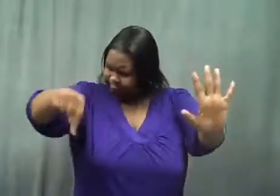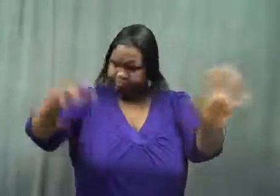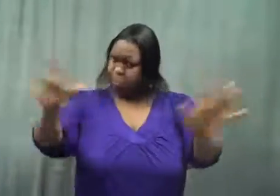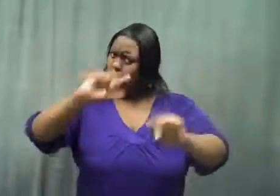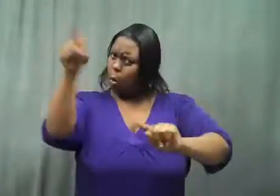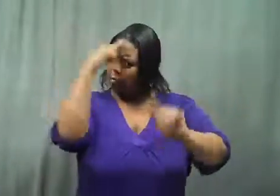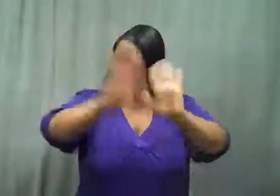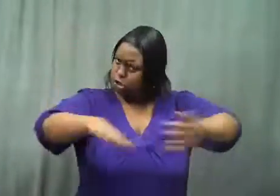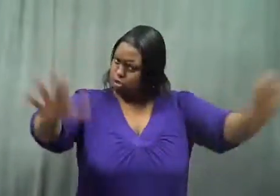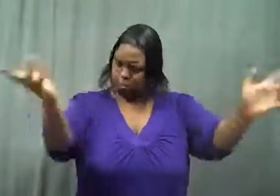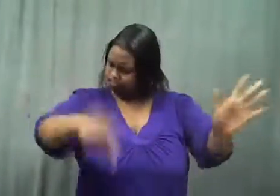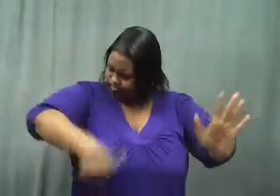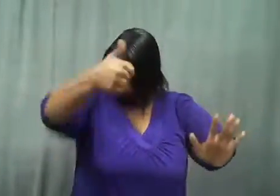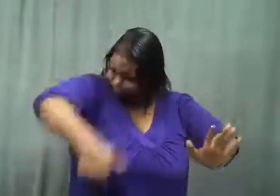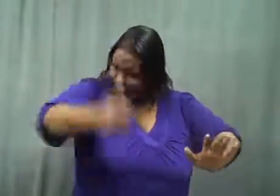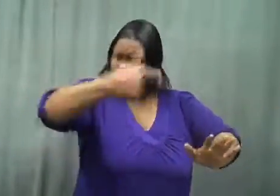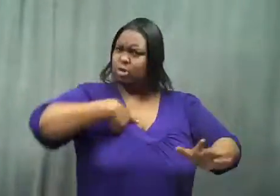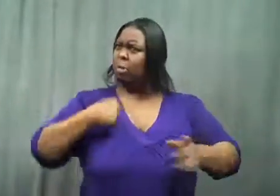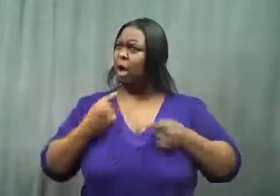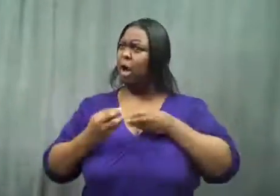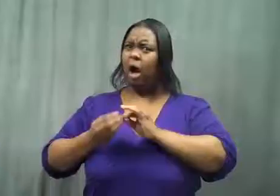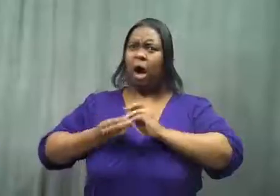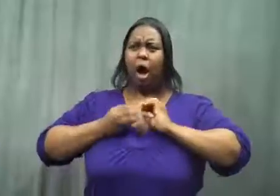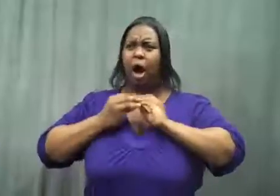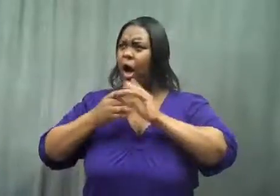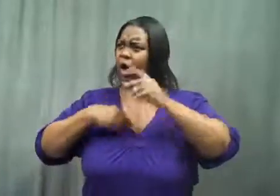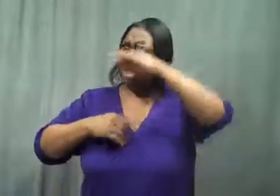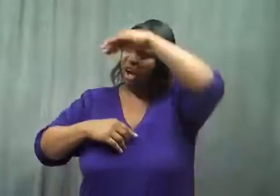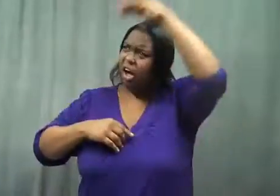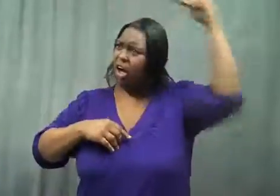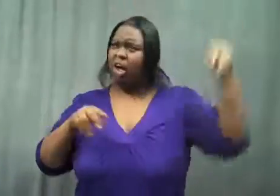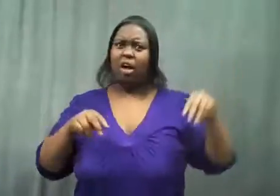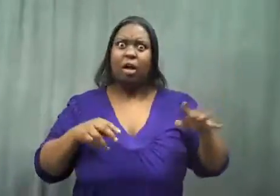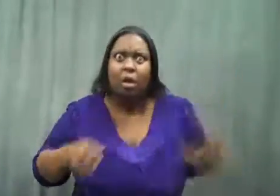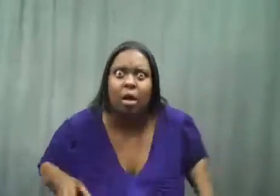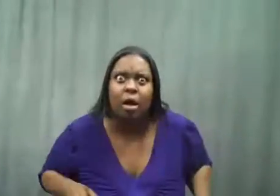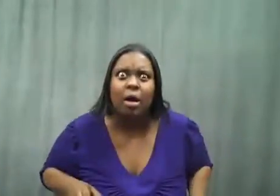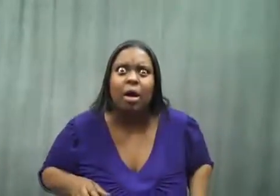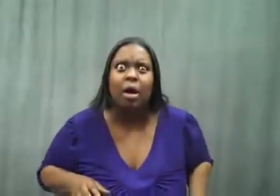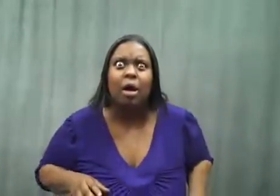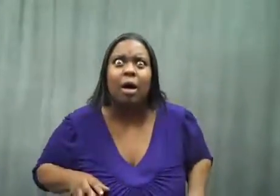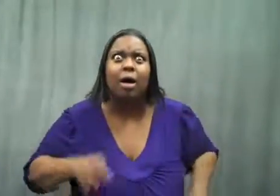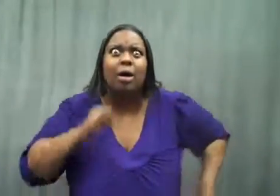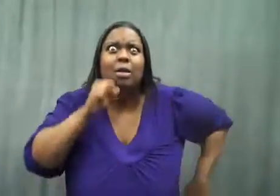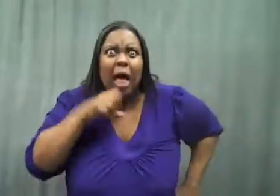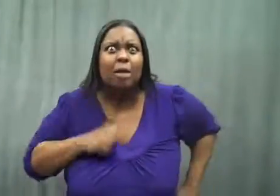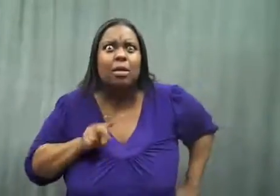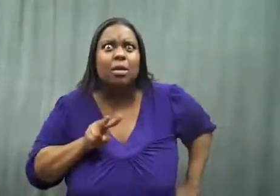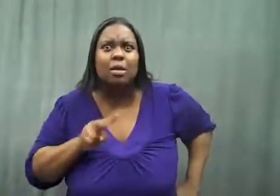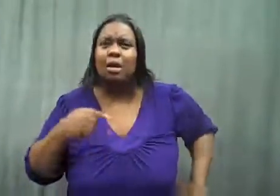Only children are allowed here, get out of here." I ended up taking my hat off, and he said, "Cassie?"